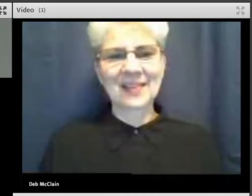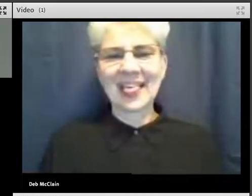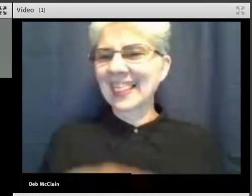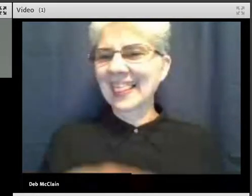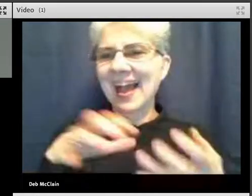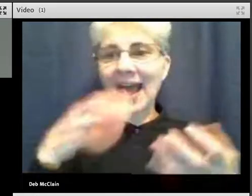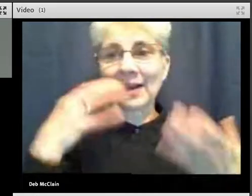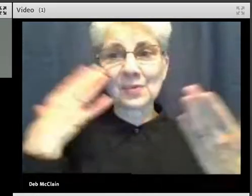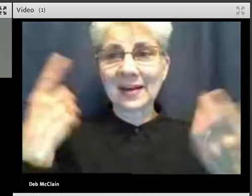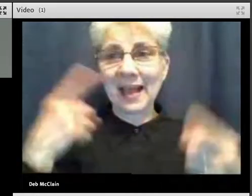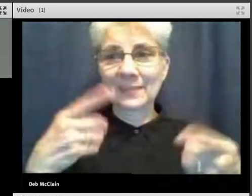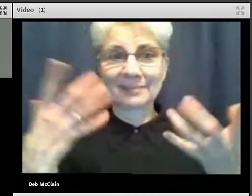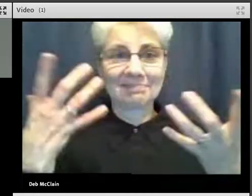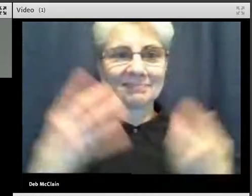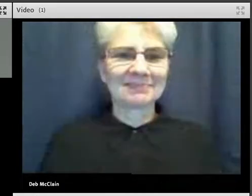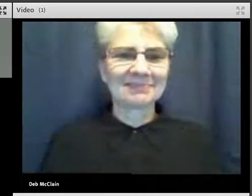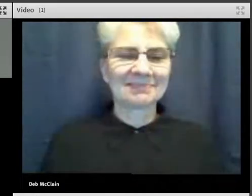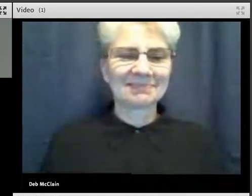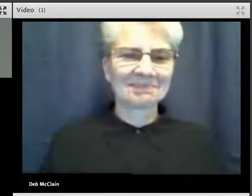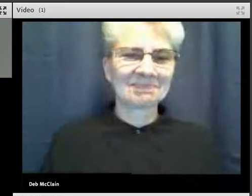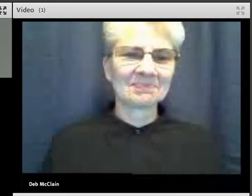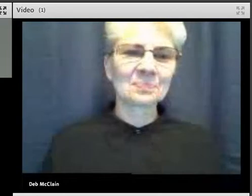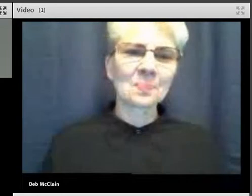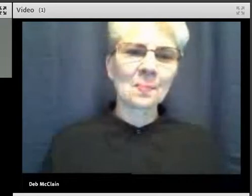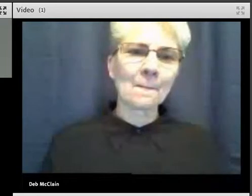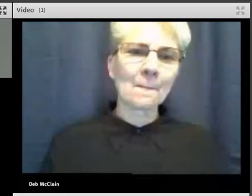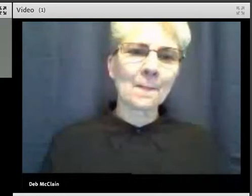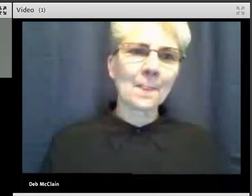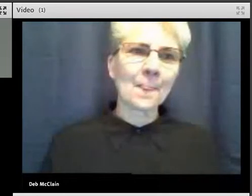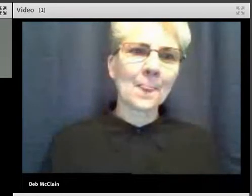That's just cracks me up. I don't know what happened there.